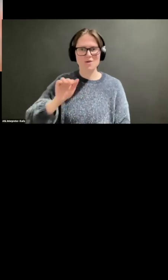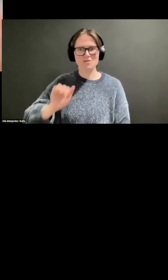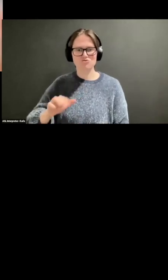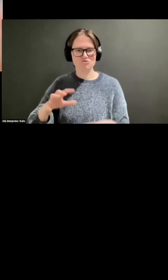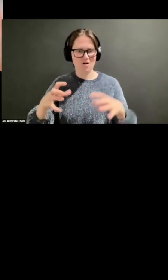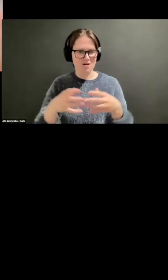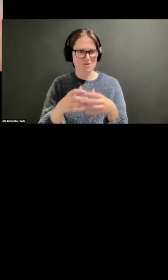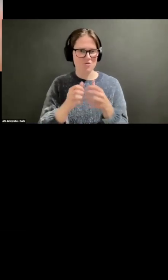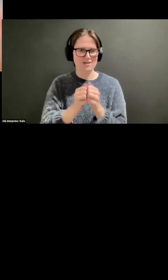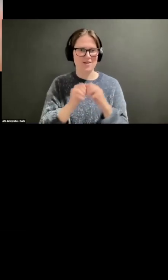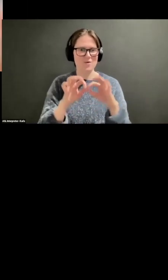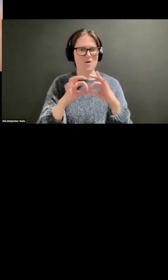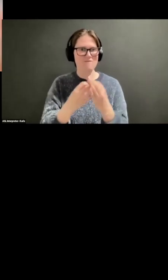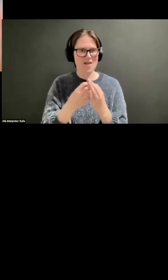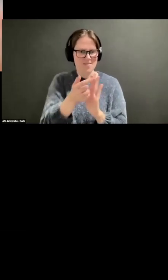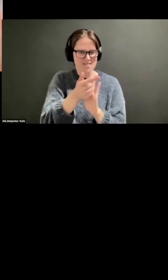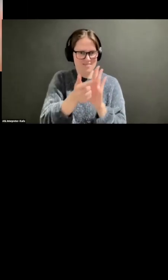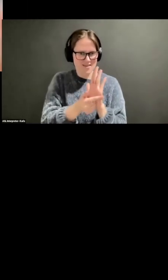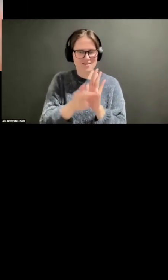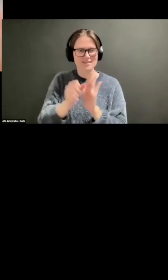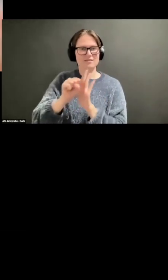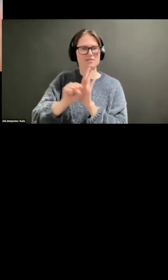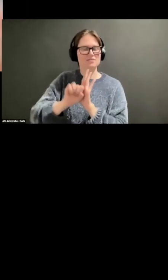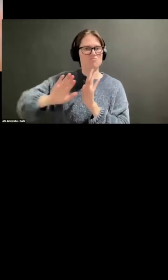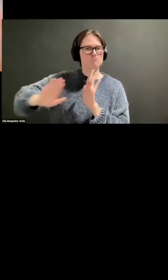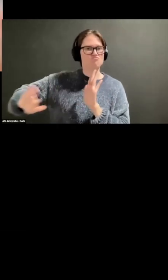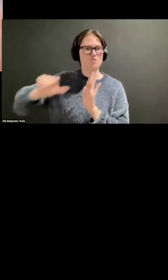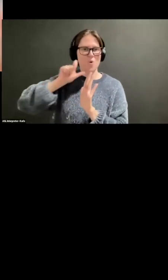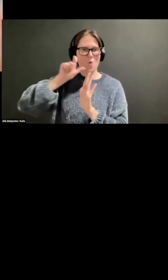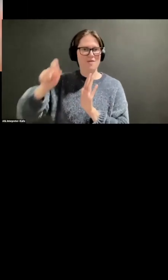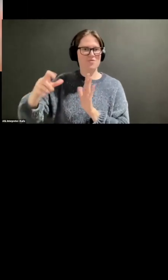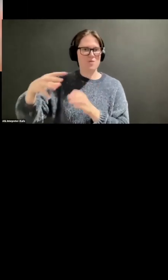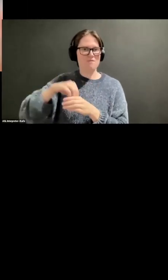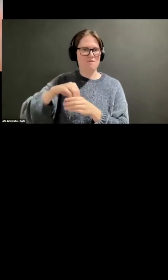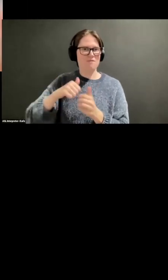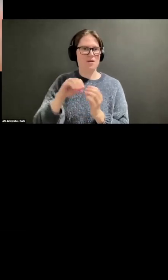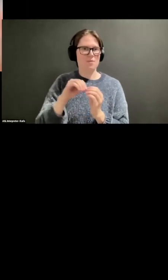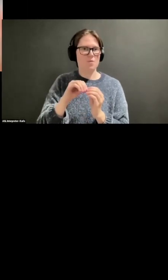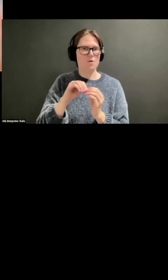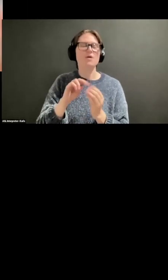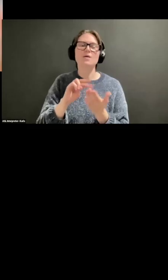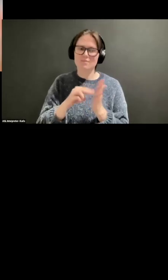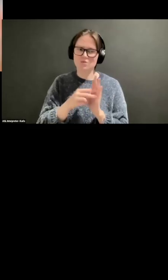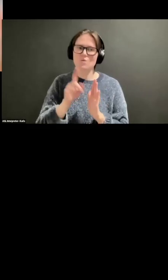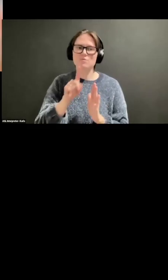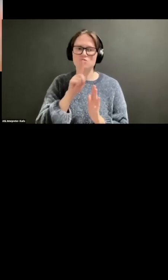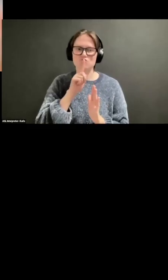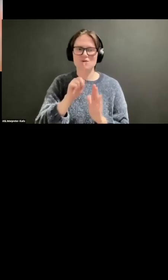state in your business anymore, I would say you have to be really clear about what you're going to fight for and what you're just going to let go.